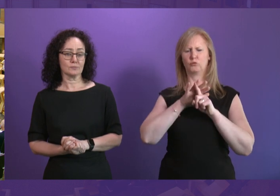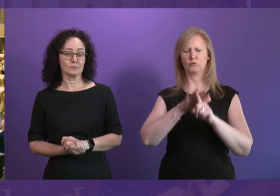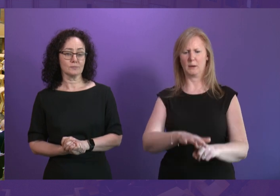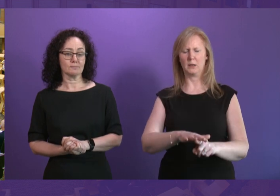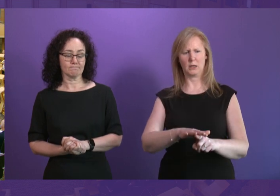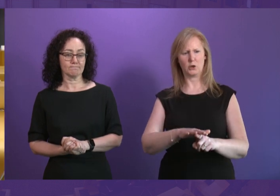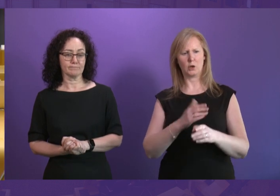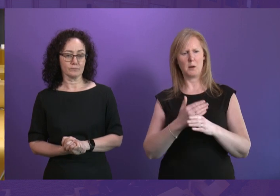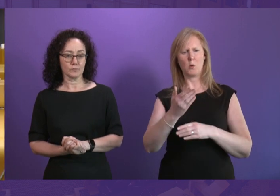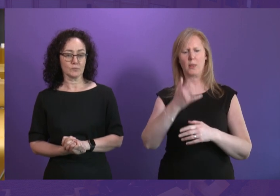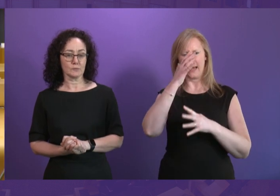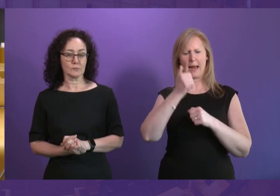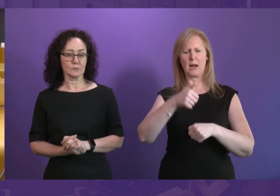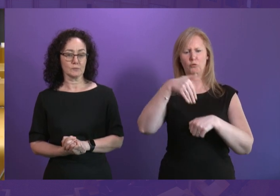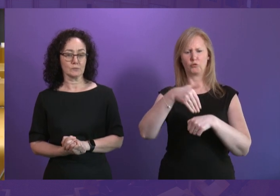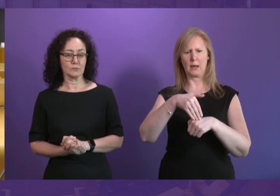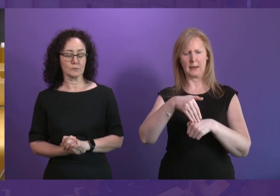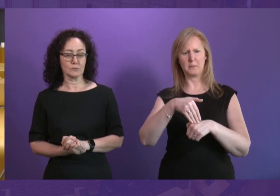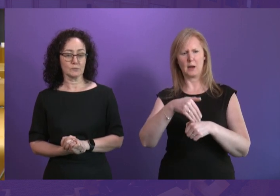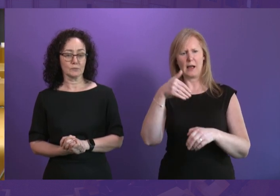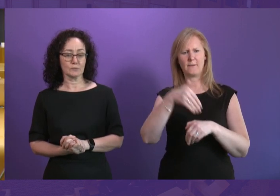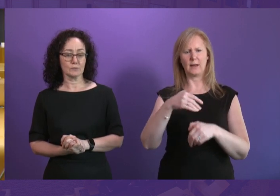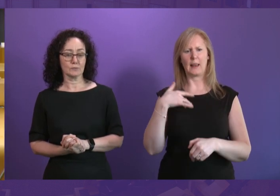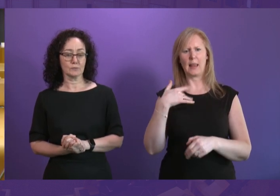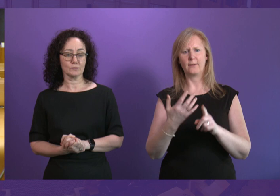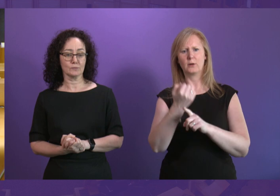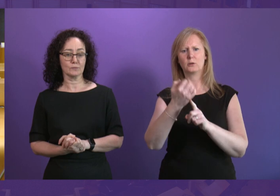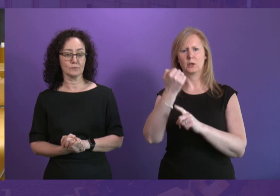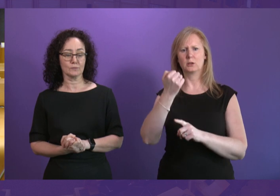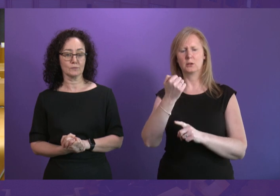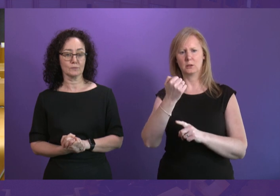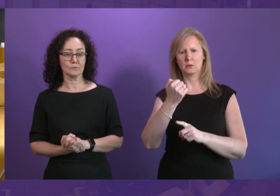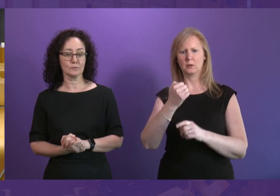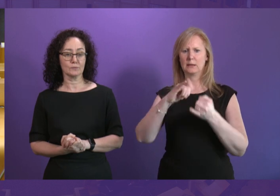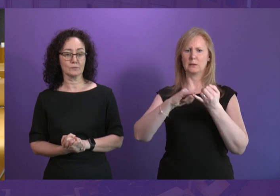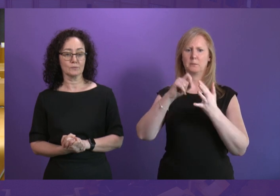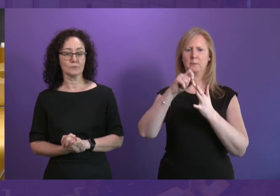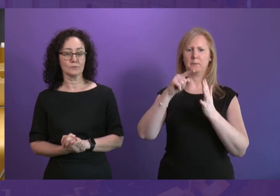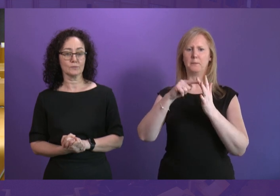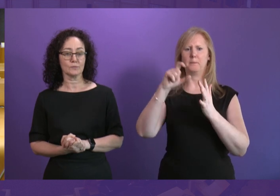crime; it impacts people’s life chances and outcomes. Today, with the support of the Scottish Parliament information centre, I published a report that shows that Scotland’s